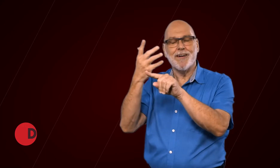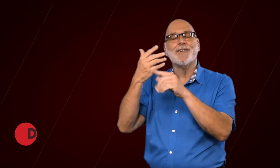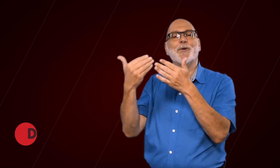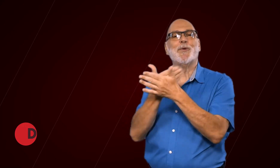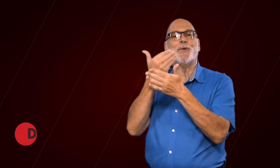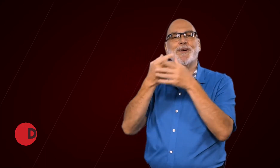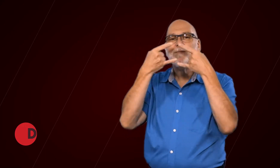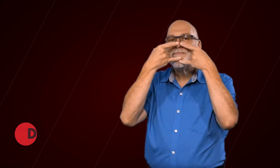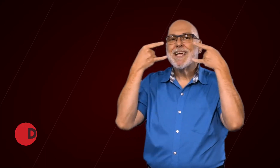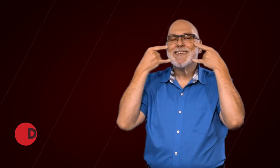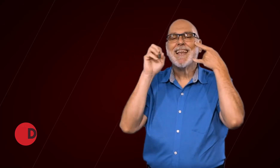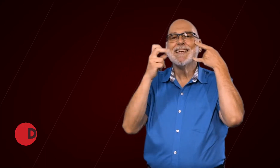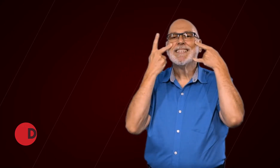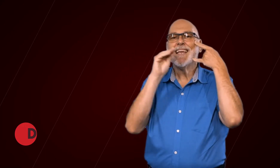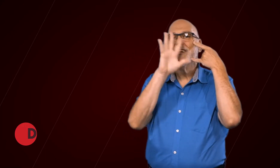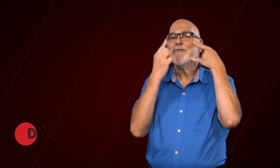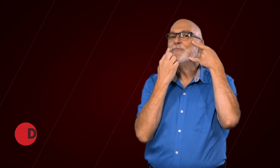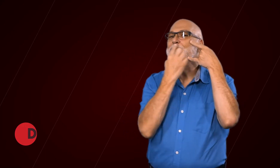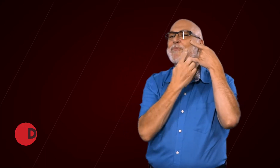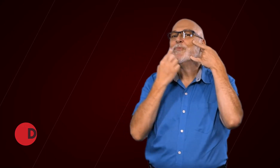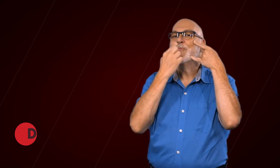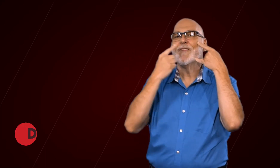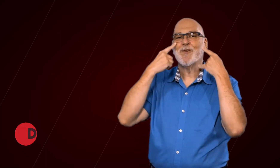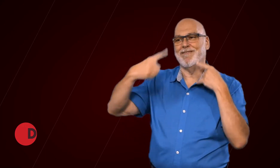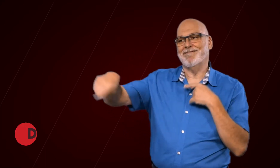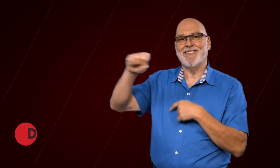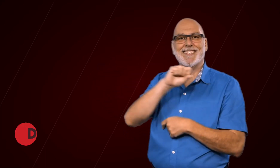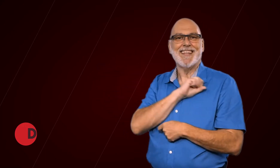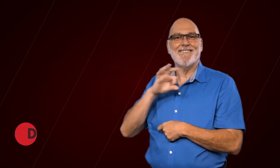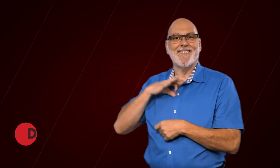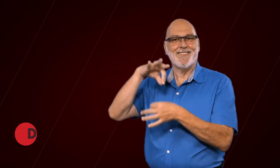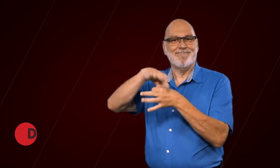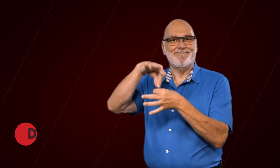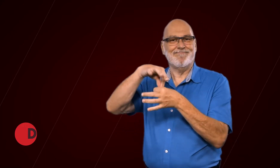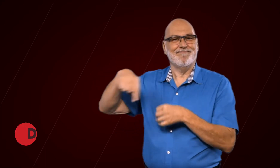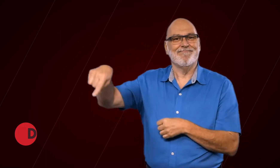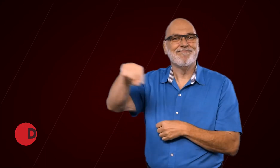transparent masks for staff to wear at each polling location